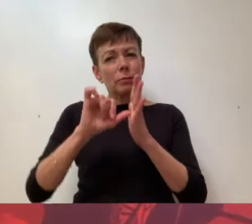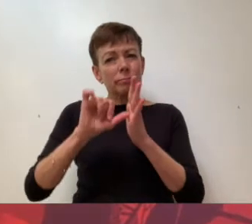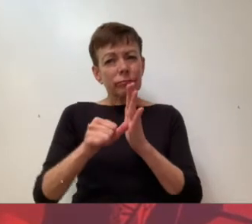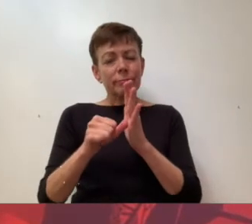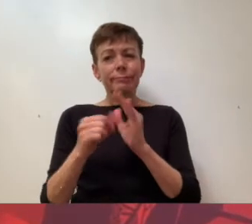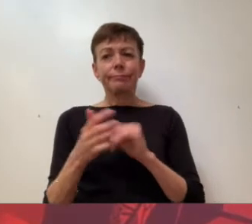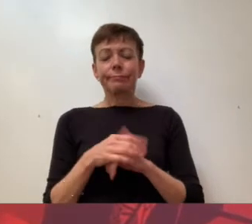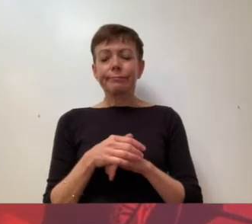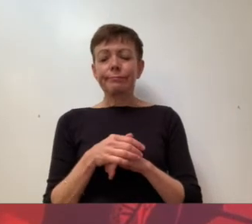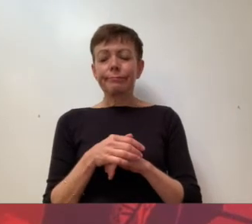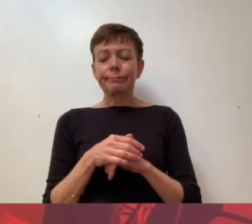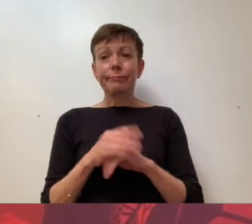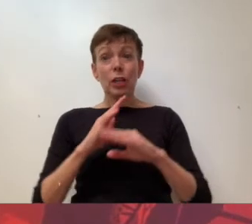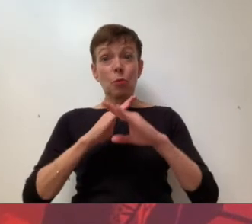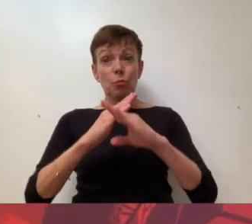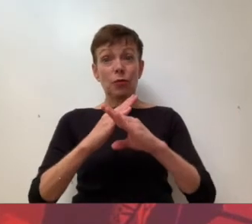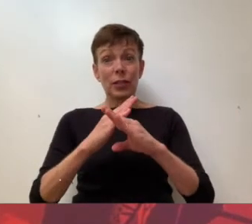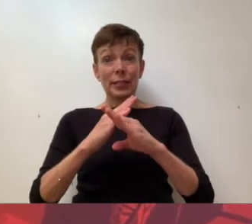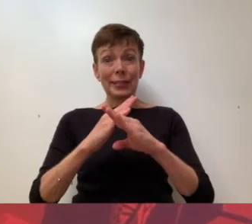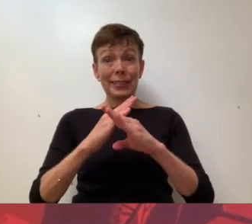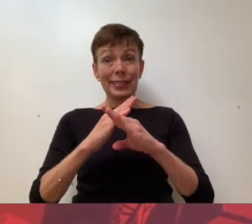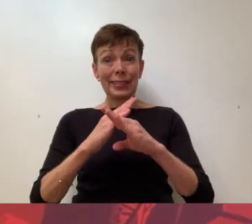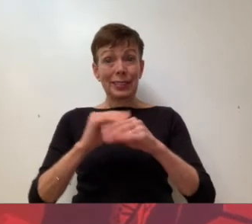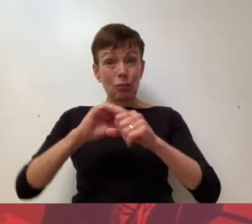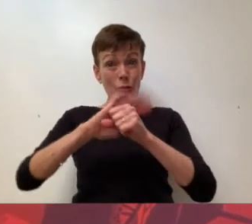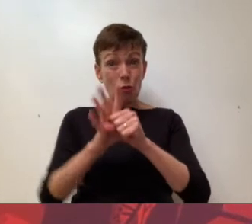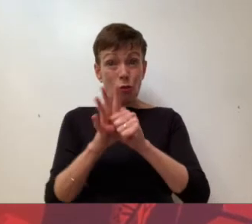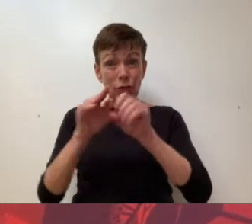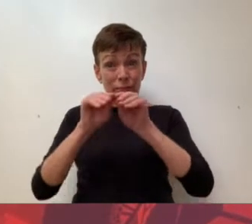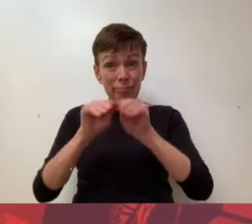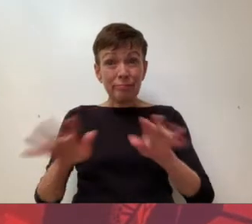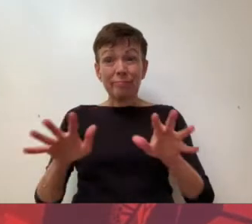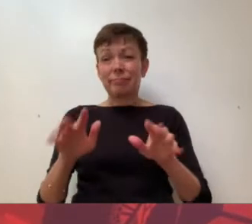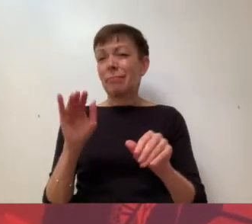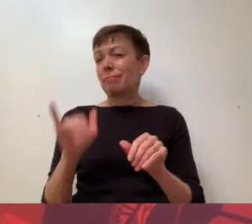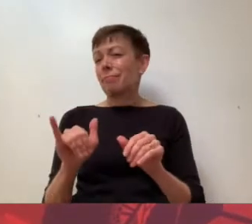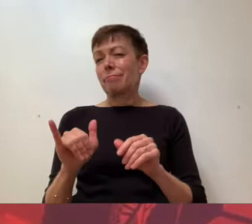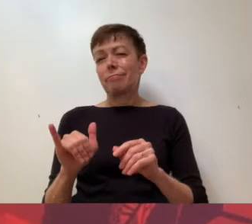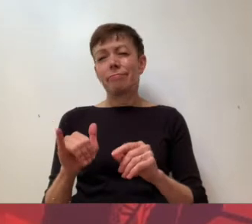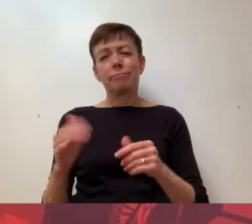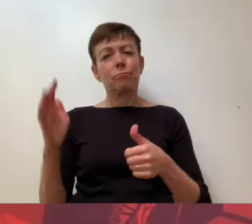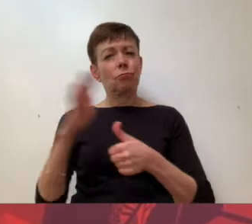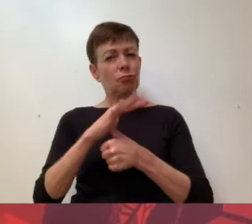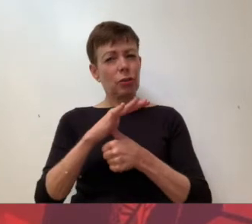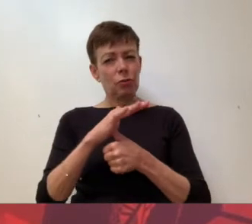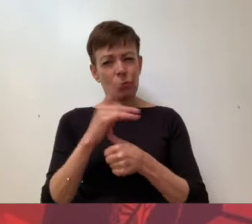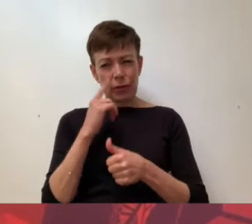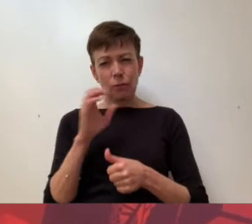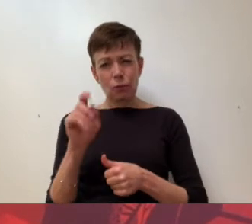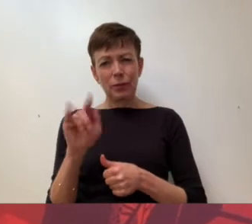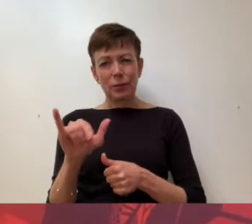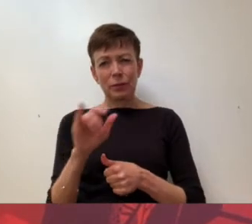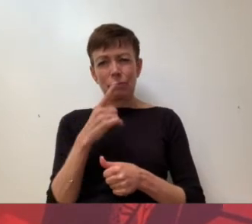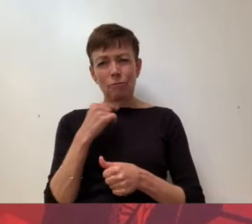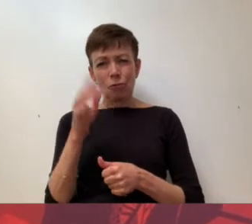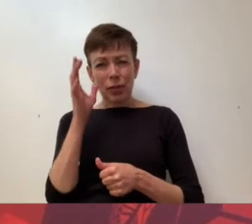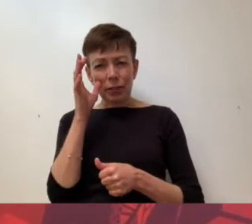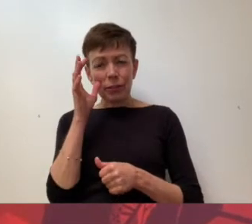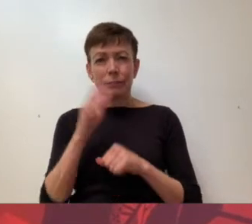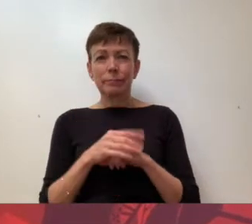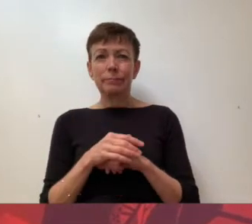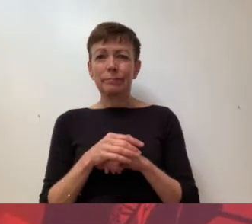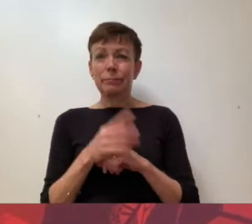I would like to emphasize that preventing virus spread remains a top priority for The